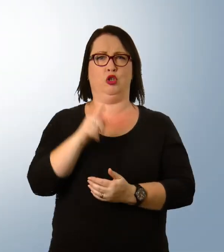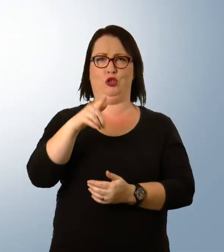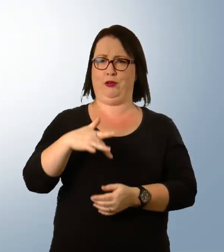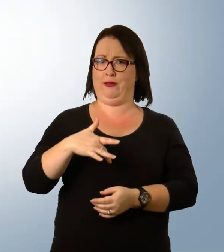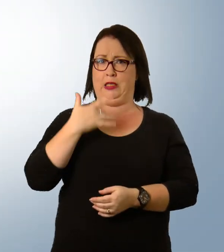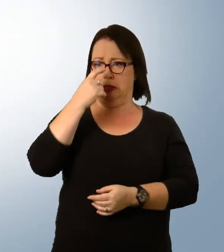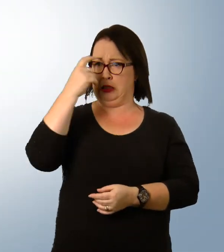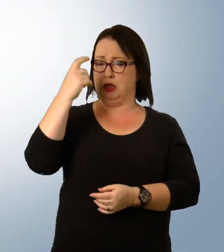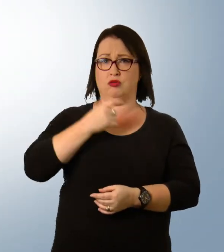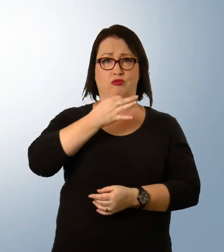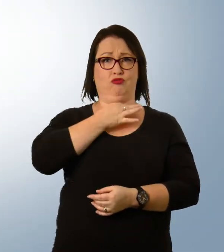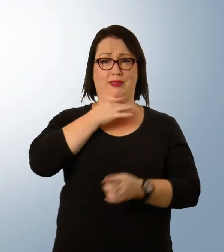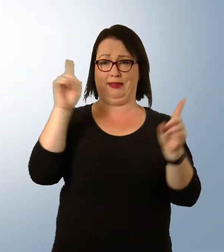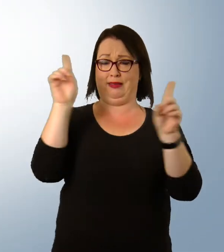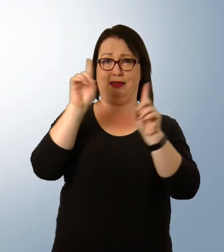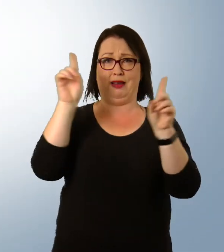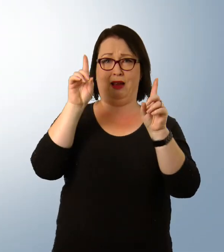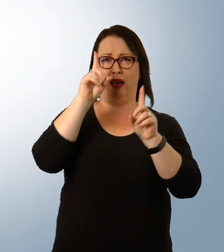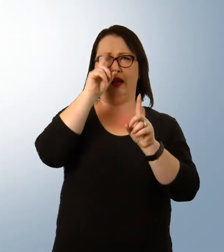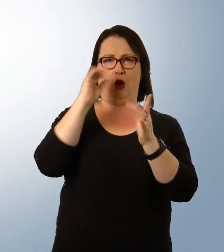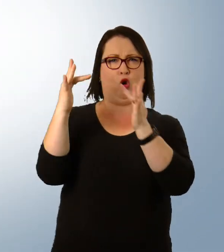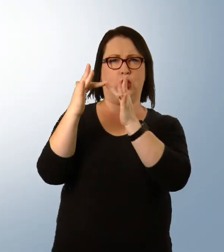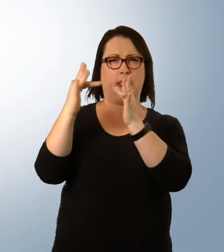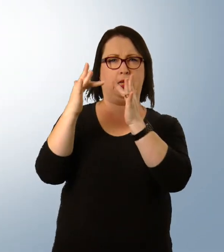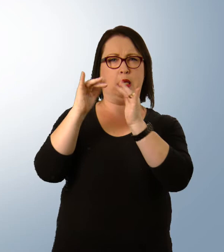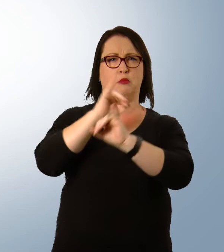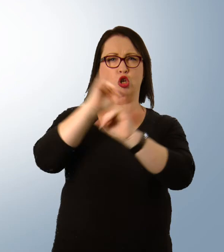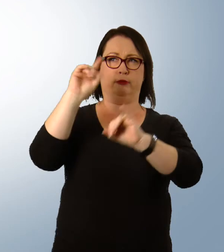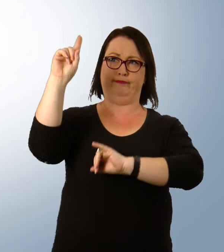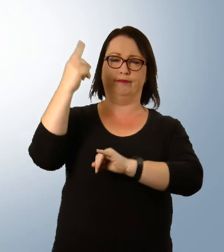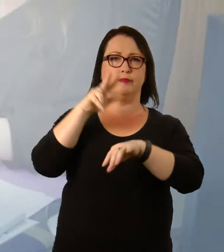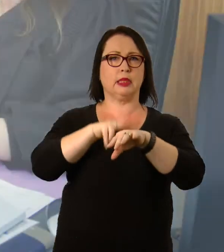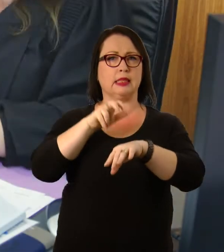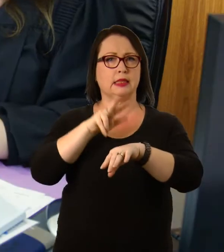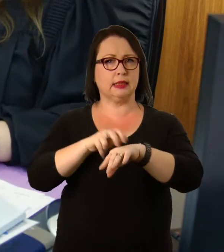If you are ever in danger call them using the triple zero emergency number.